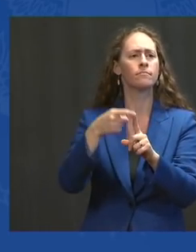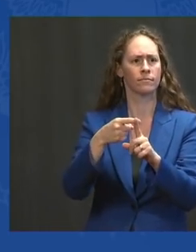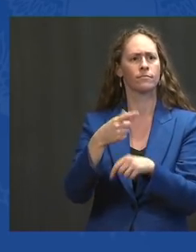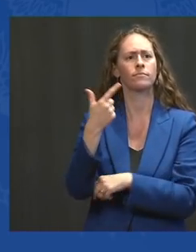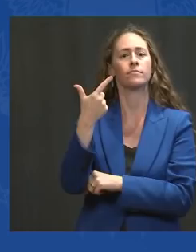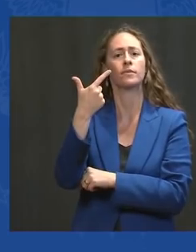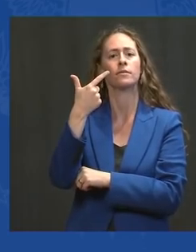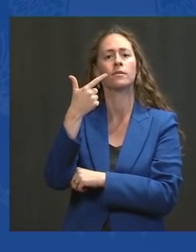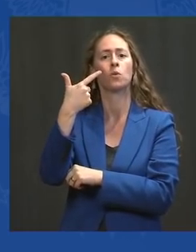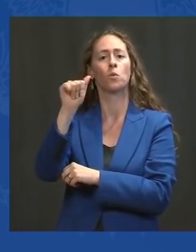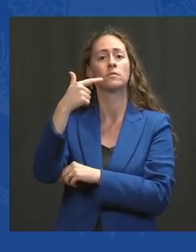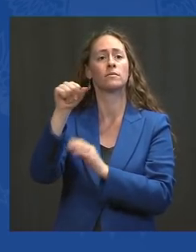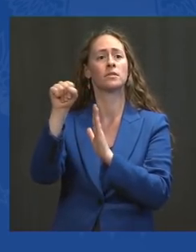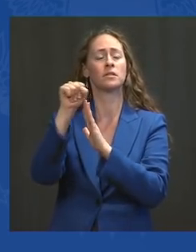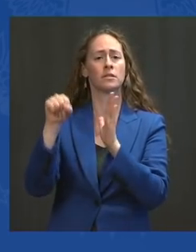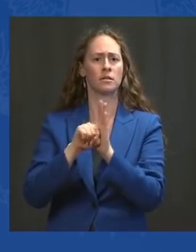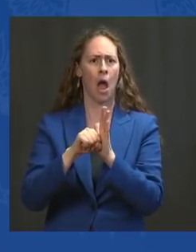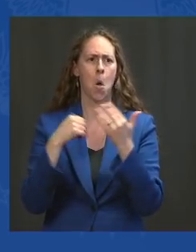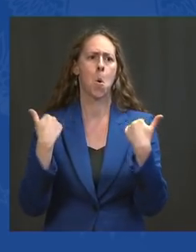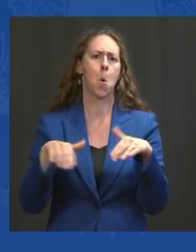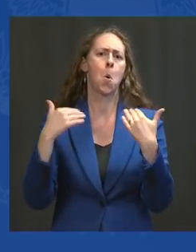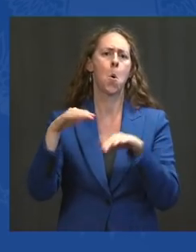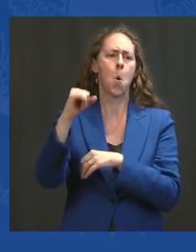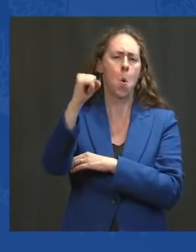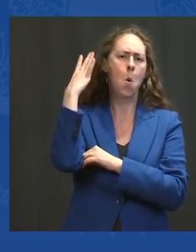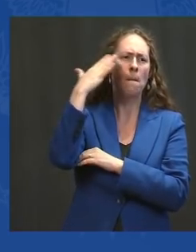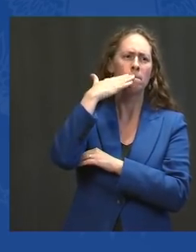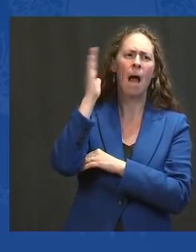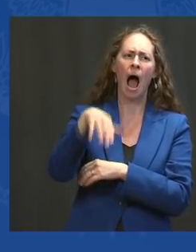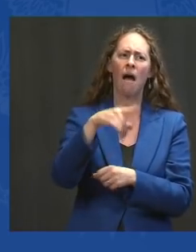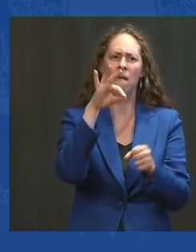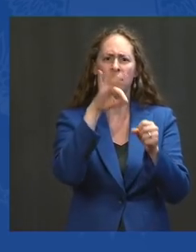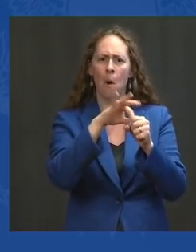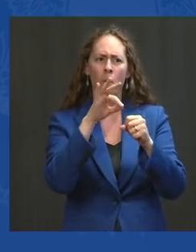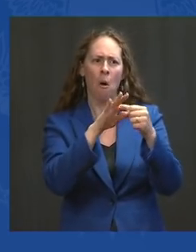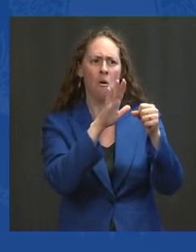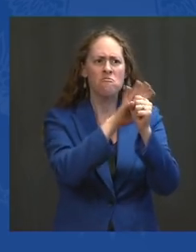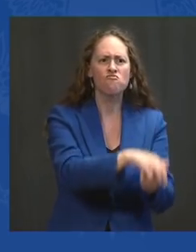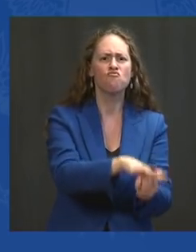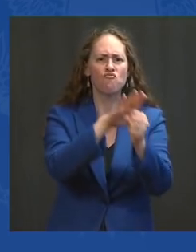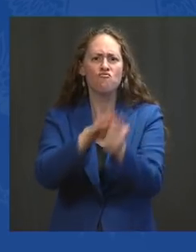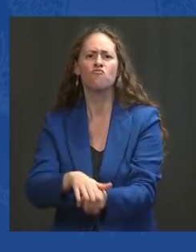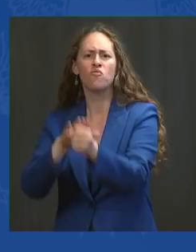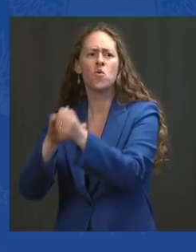The Department of Justice will do so with a voting rights division that -- at my request --